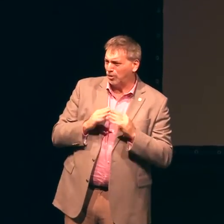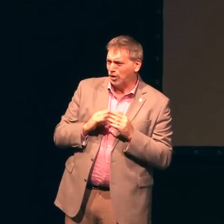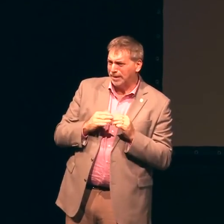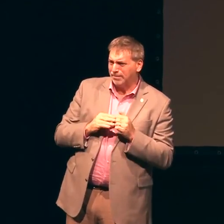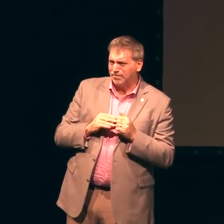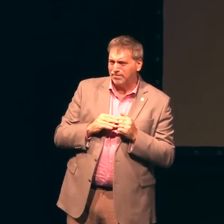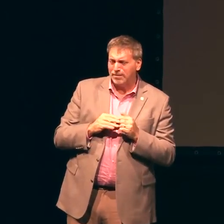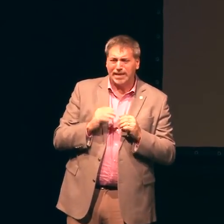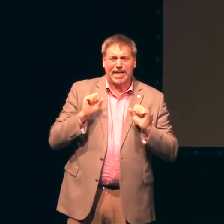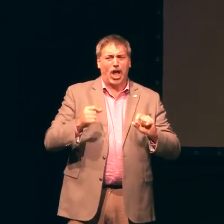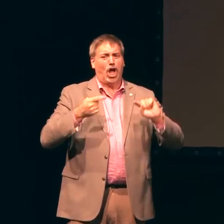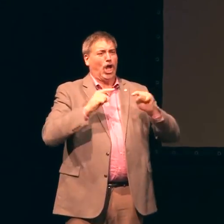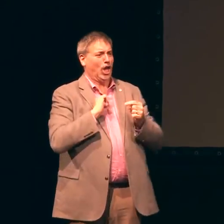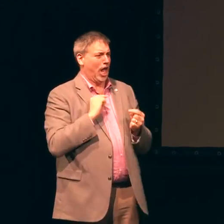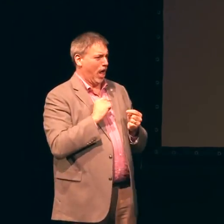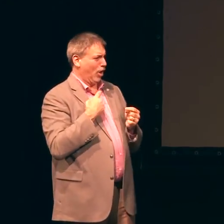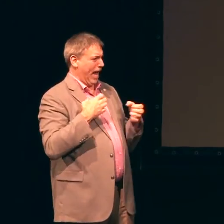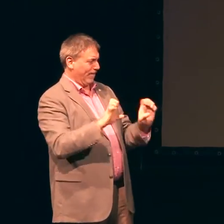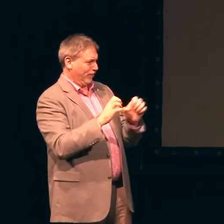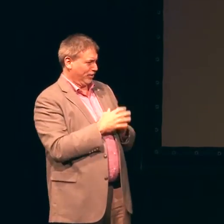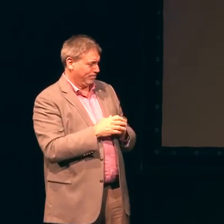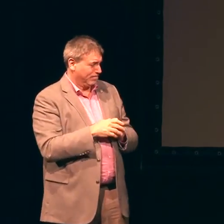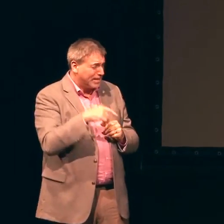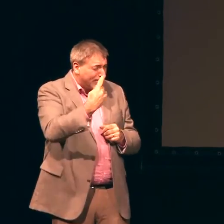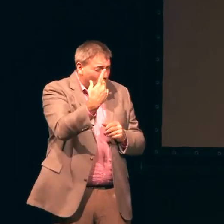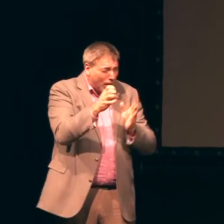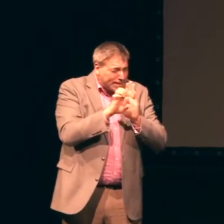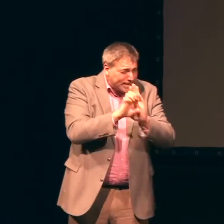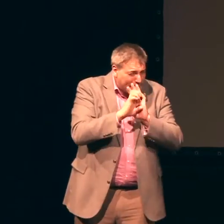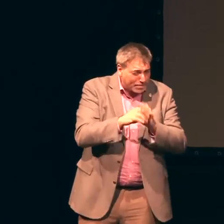is so hurtful to our community. It hurts our efforts.